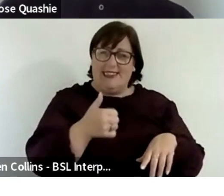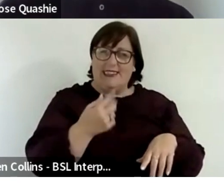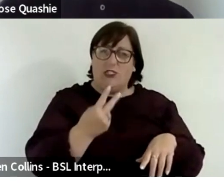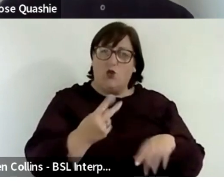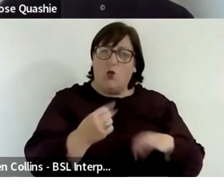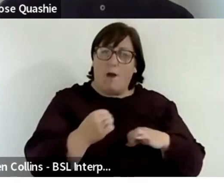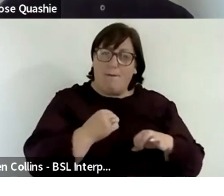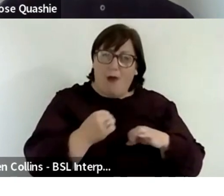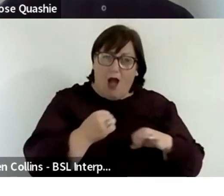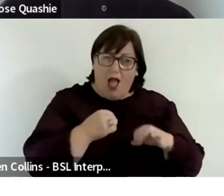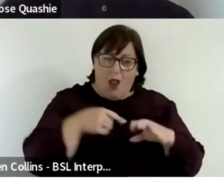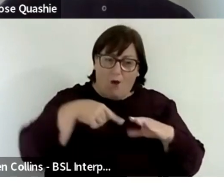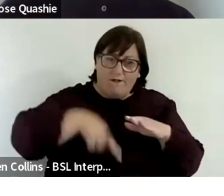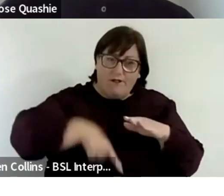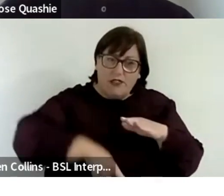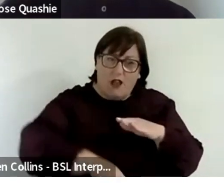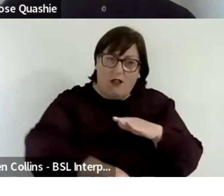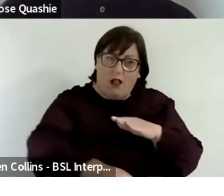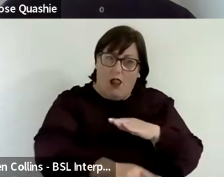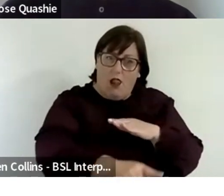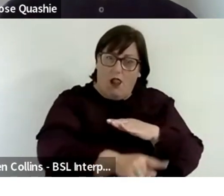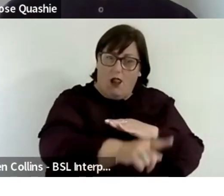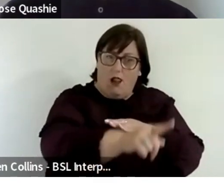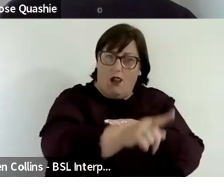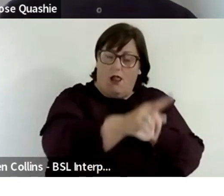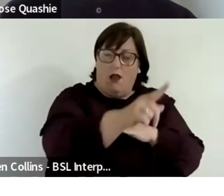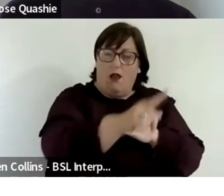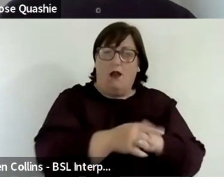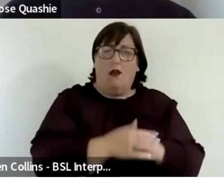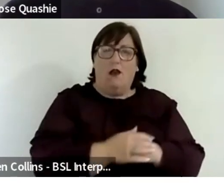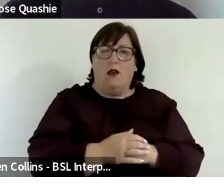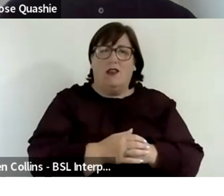Therefore it's really important for us to make sure that all of these companies that are helping us to build